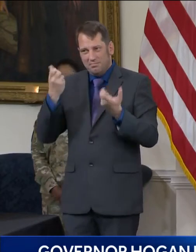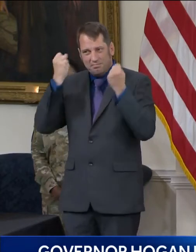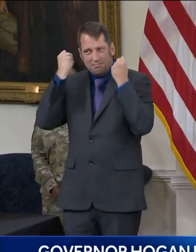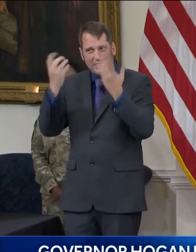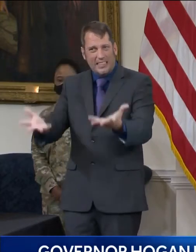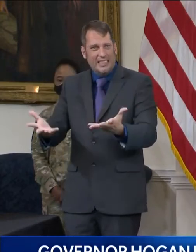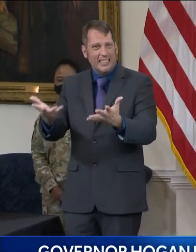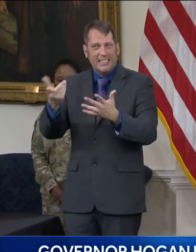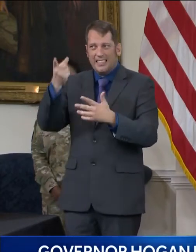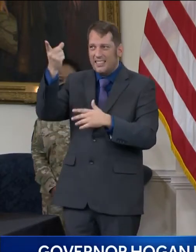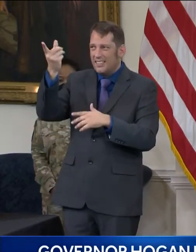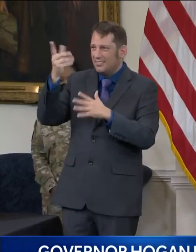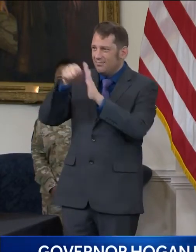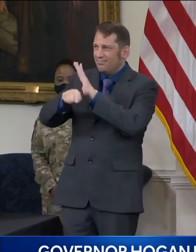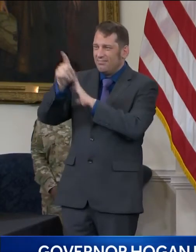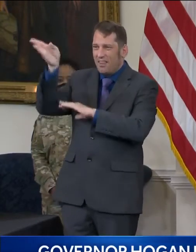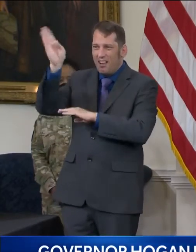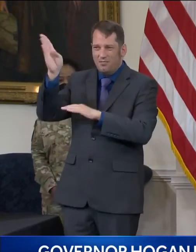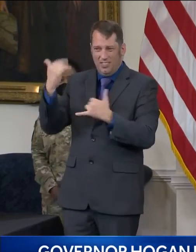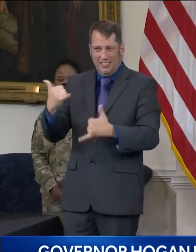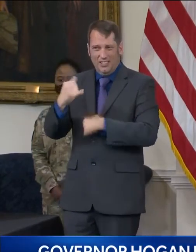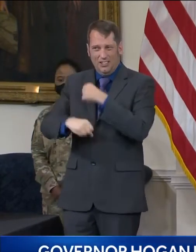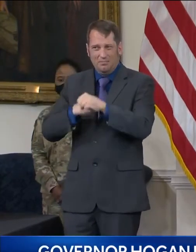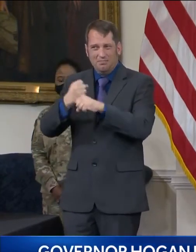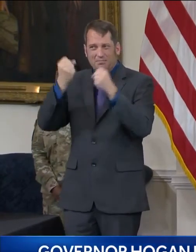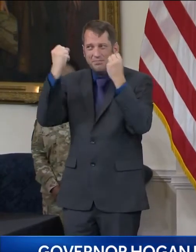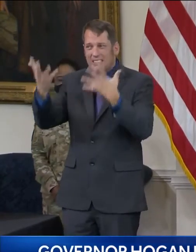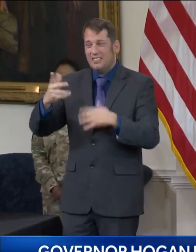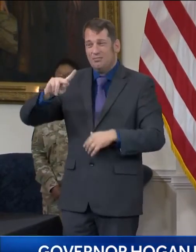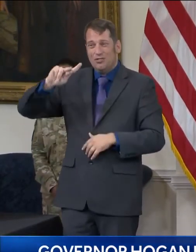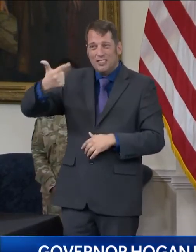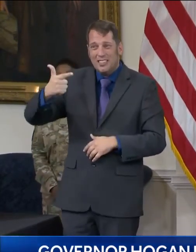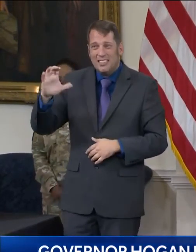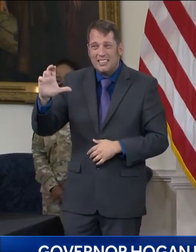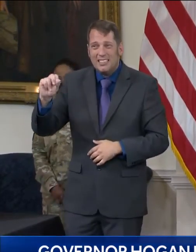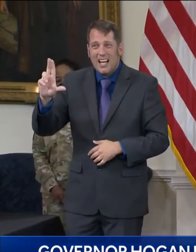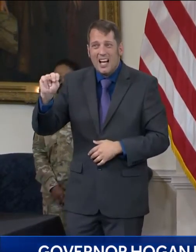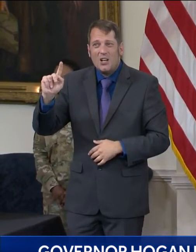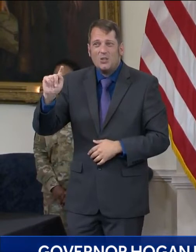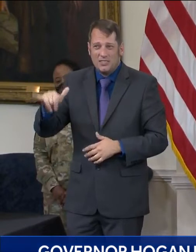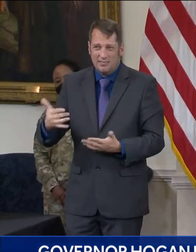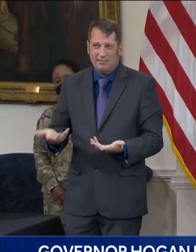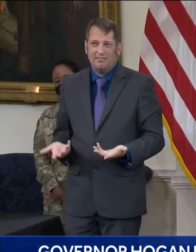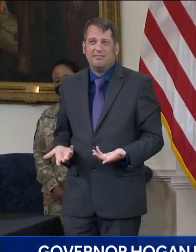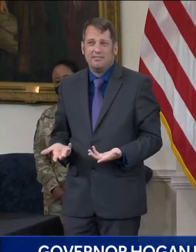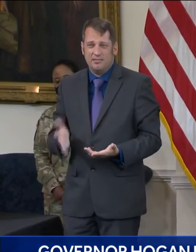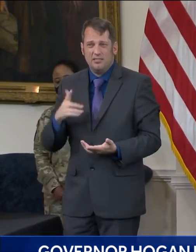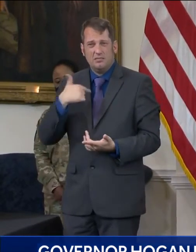WE HAVE 350 MURDERS A YEAR IN BALTIMORE CITY, MURDERS ARE UP IN PRINCE GEORGE’S COUNTY.